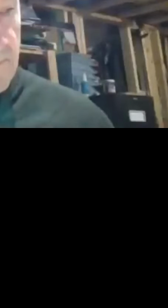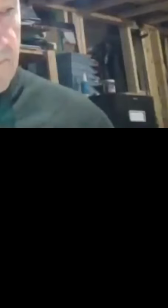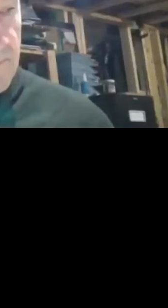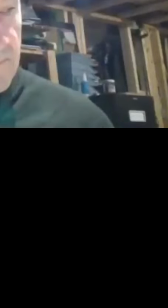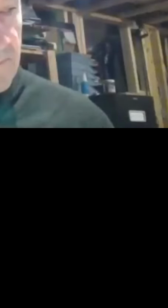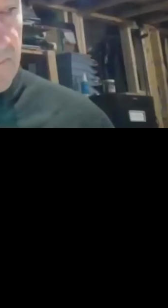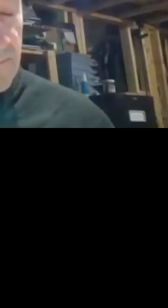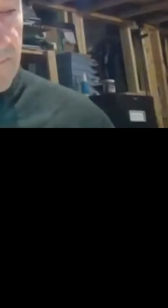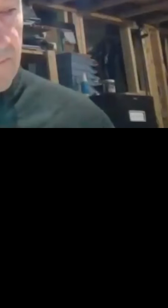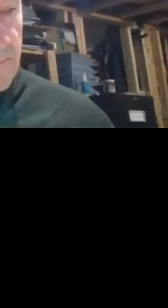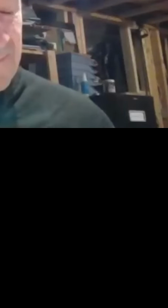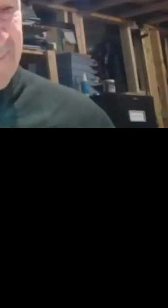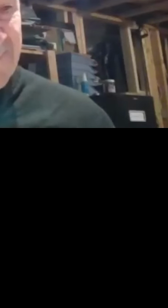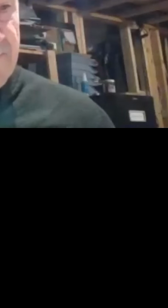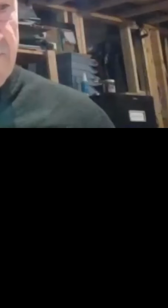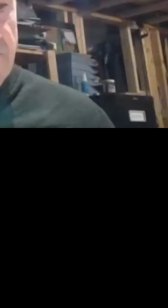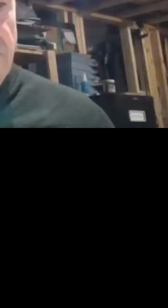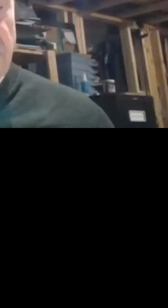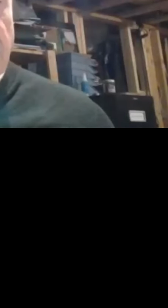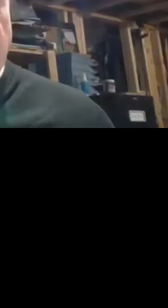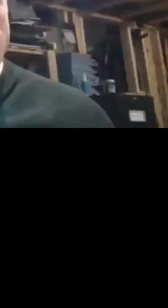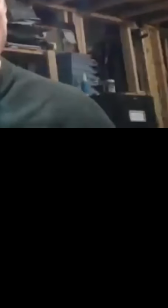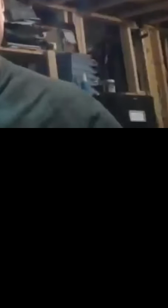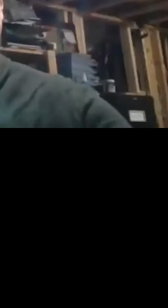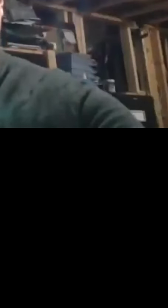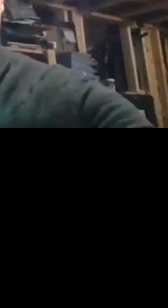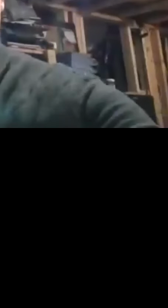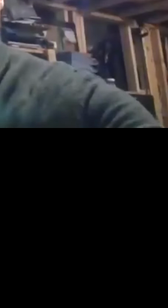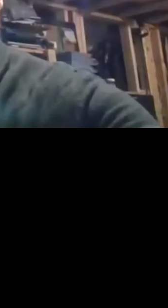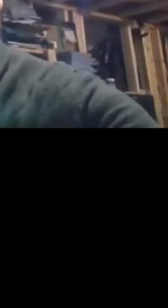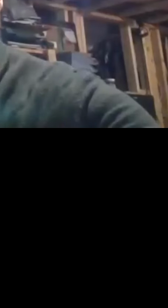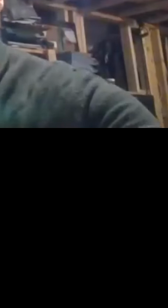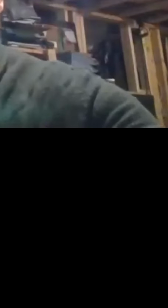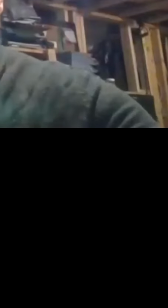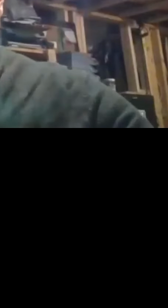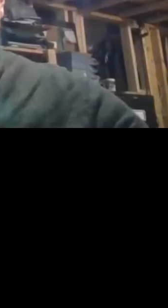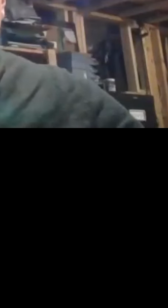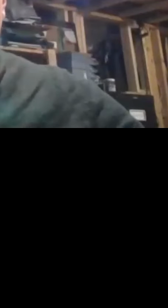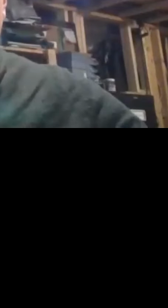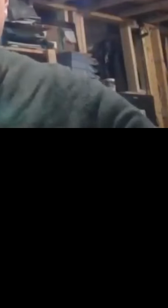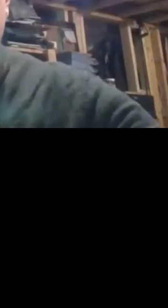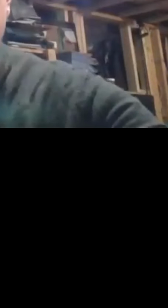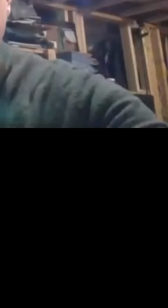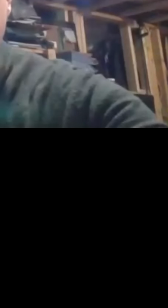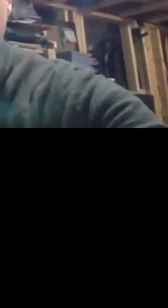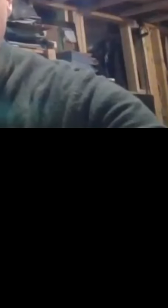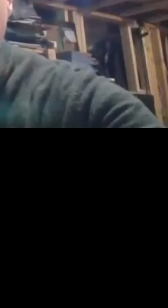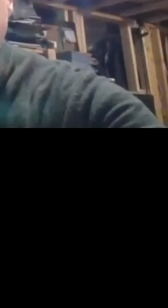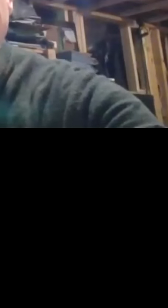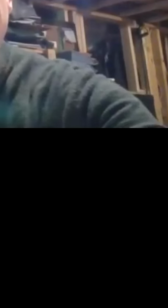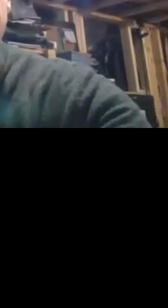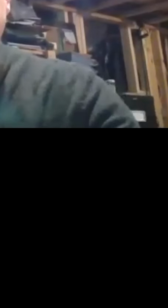This is maybe a different workshop but the fact that ICUs are now getting to a point where